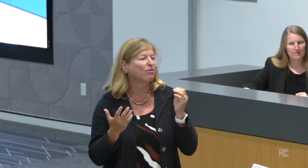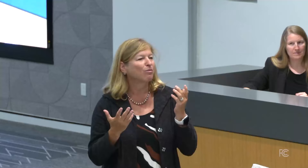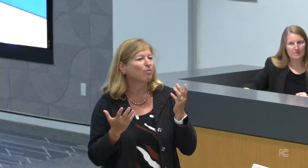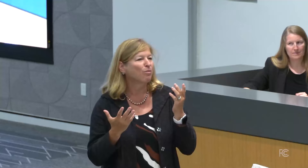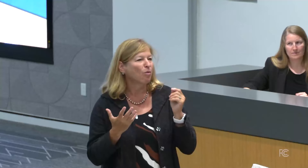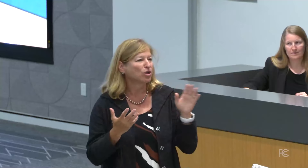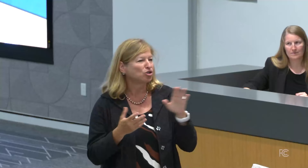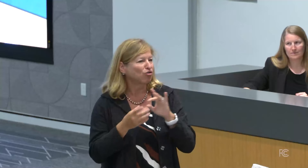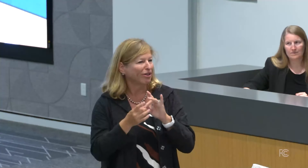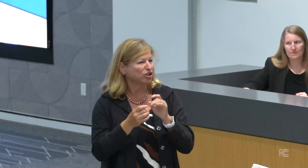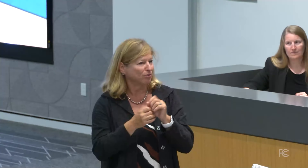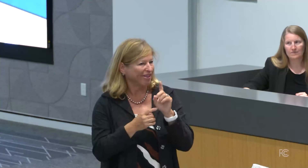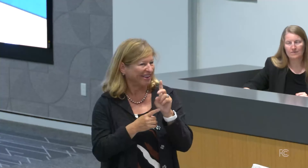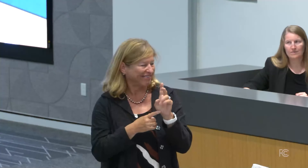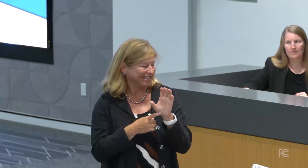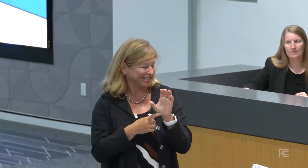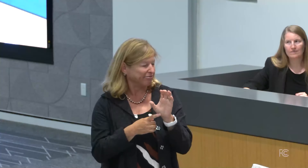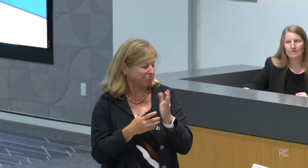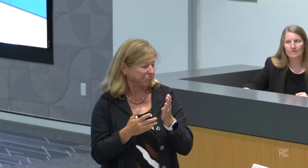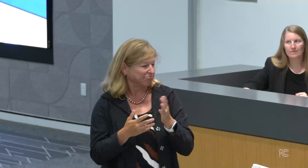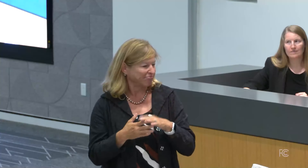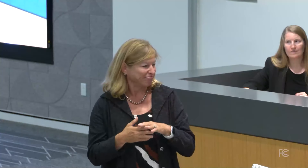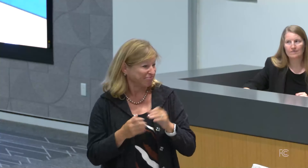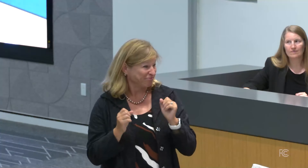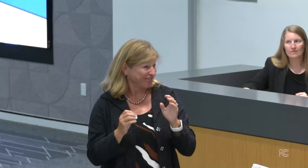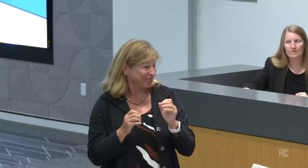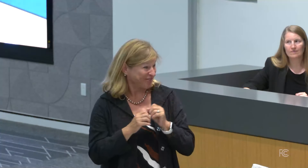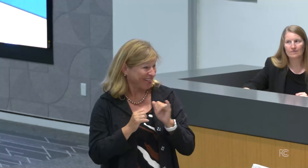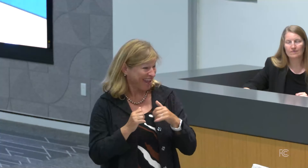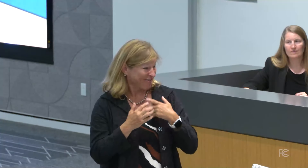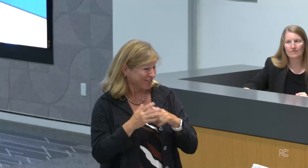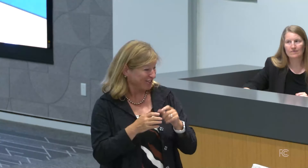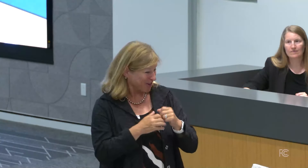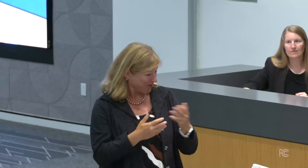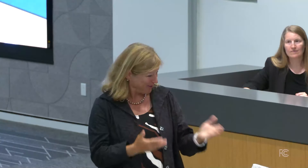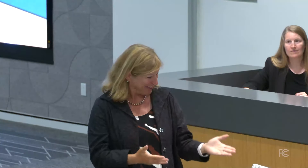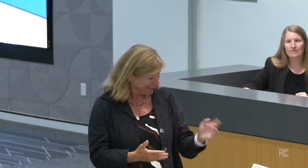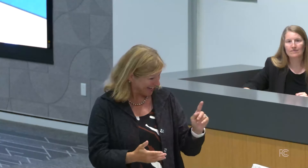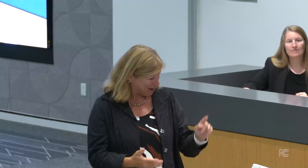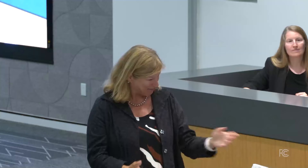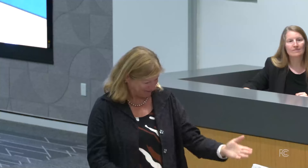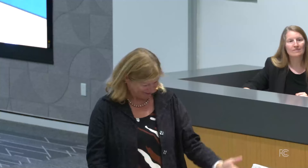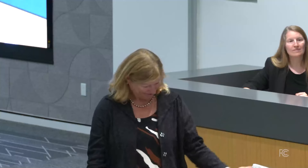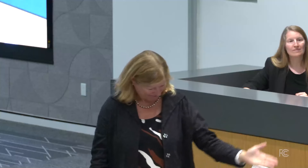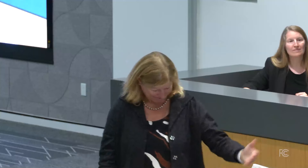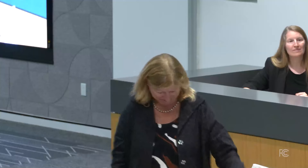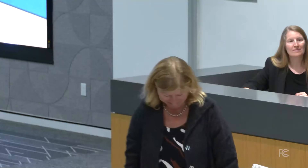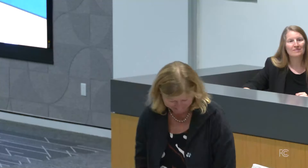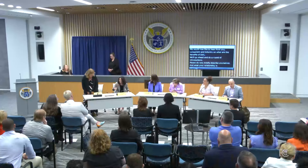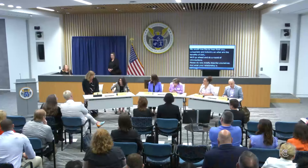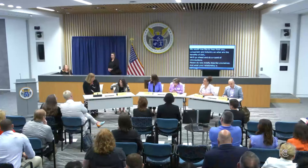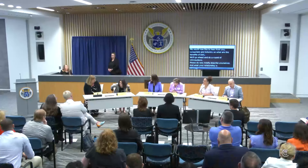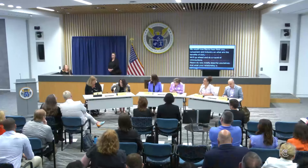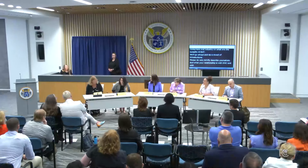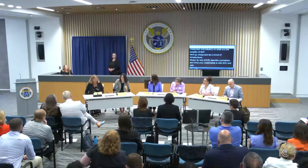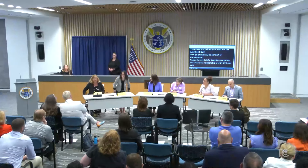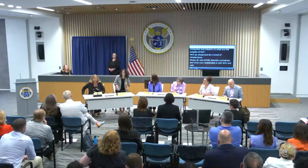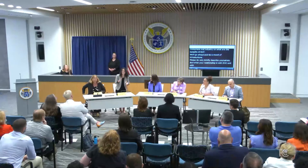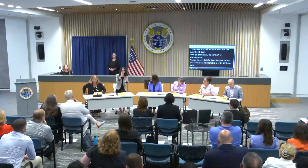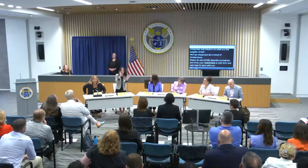INDUSTRY ON WHAT ARE THE BENEFITS OF DVC. WE'LL GO AHEAD AND DO A